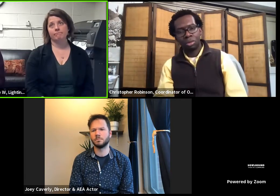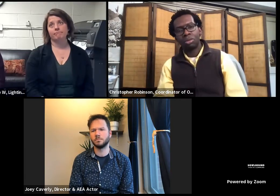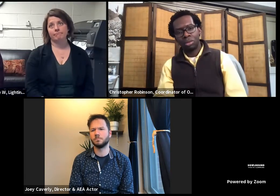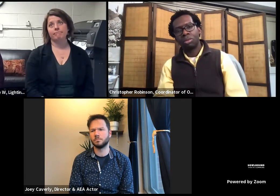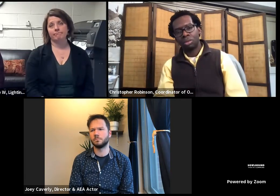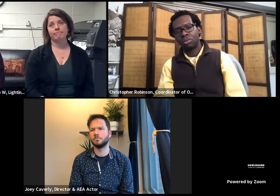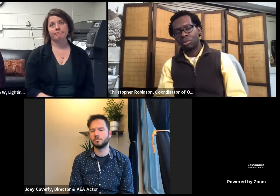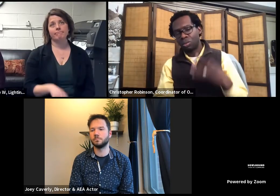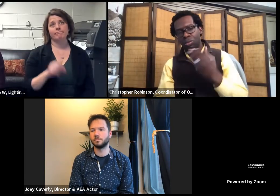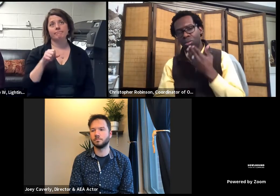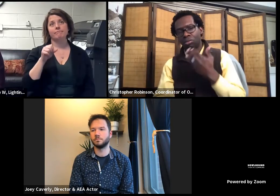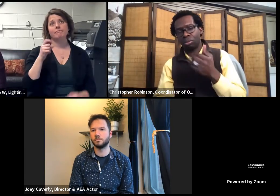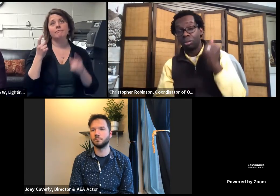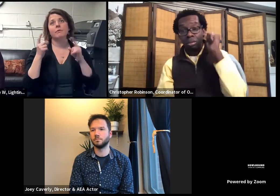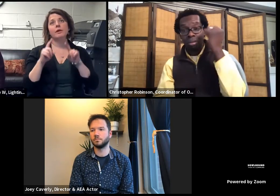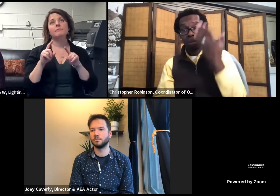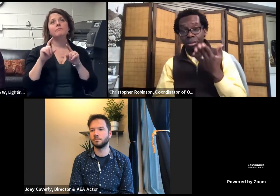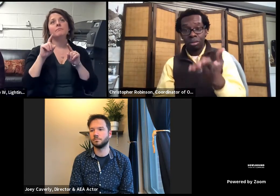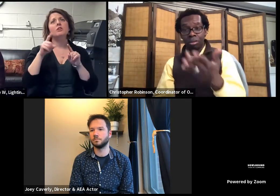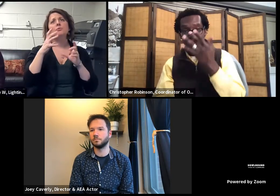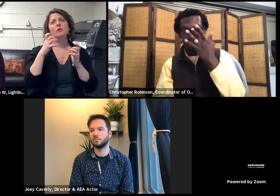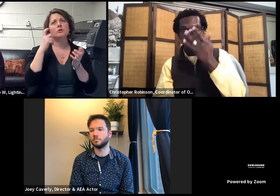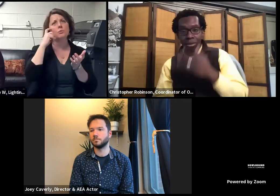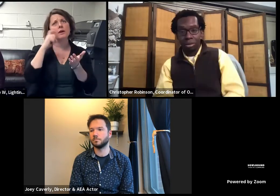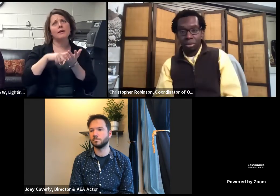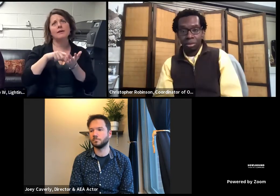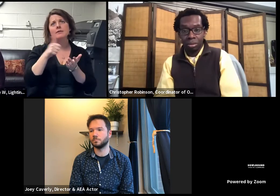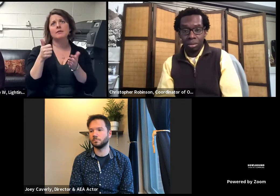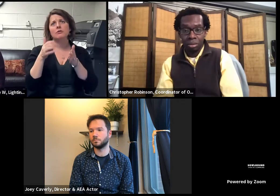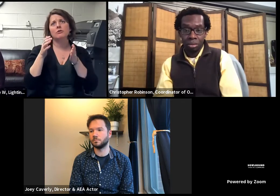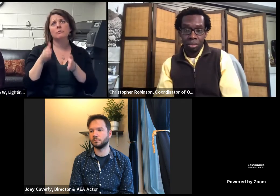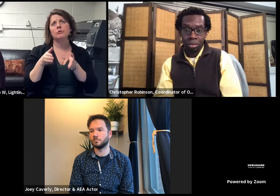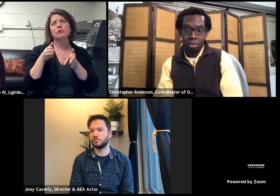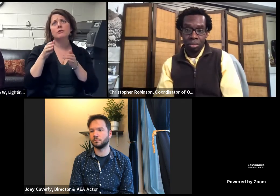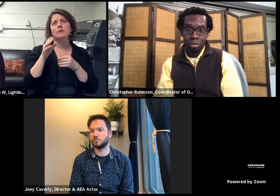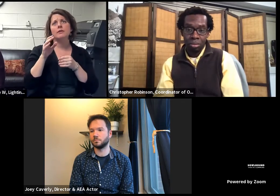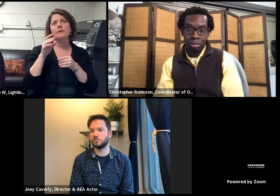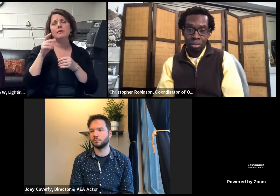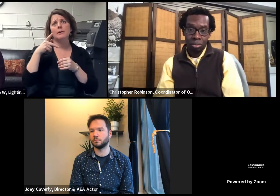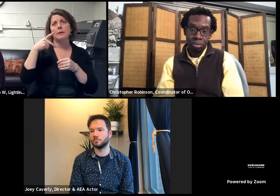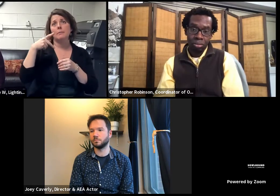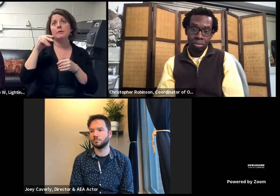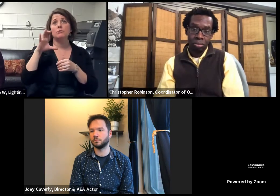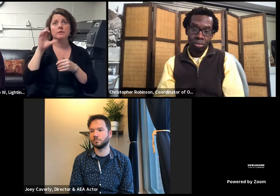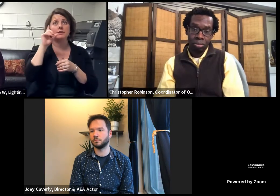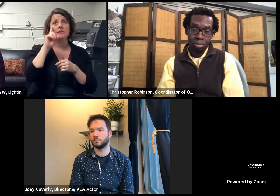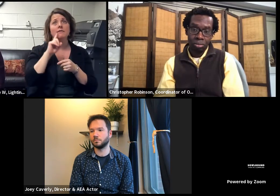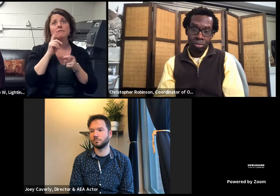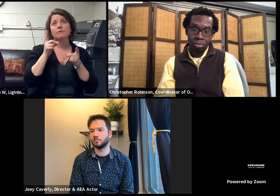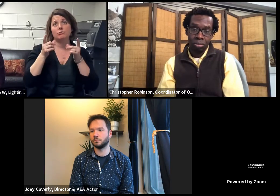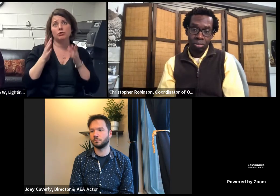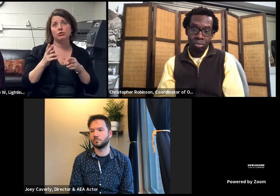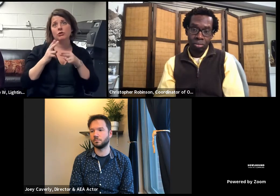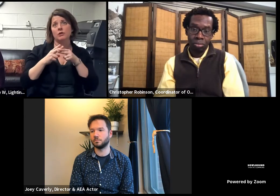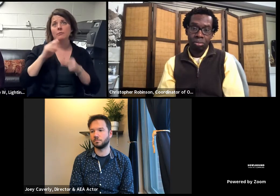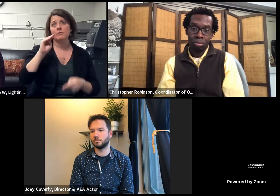To the full size of the curtain, yeah. Full size of the curtain, yeah. This is Annie. I agree, I wanna recognize other people.